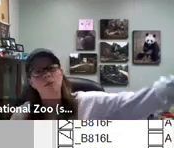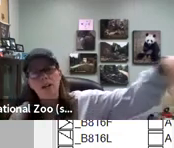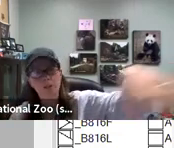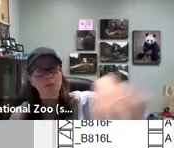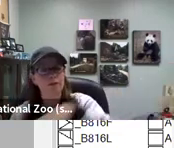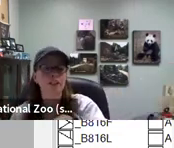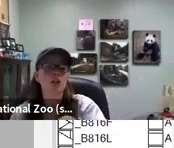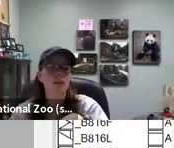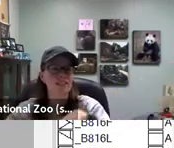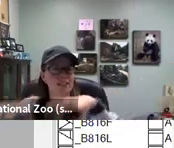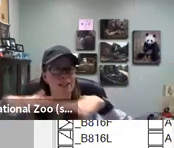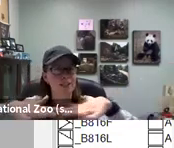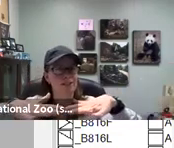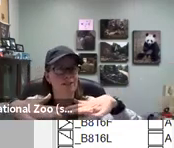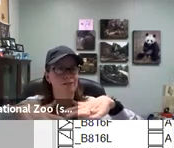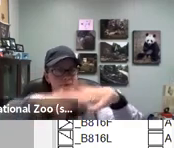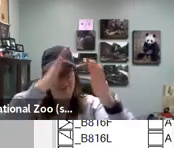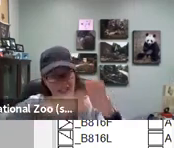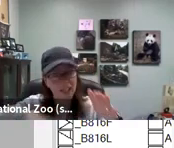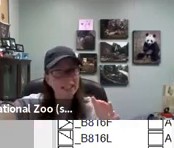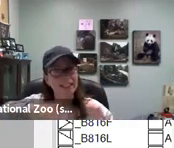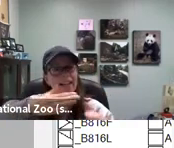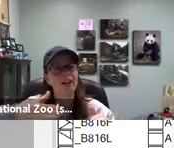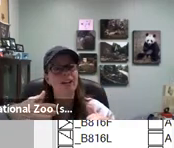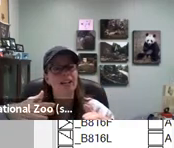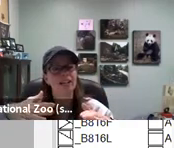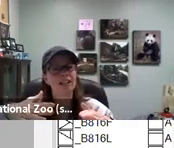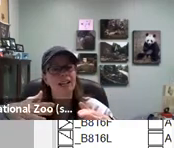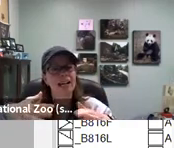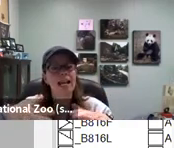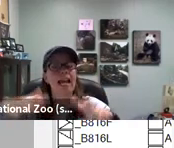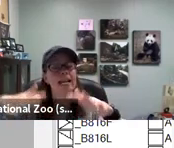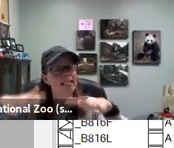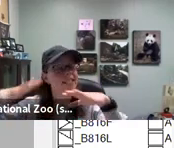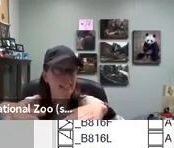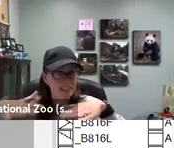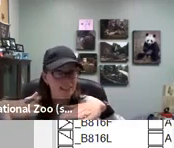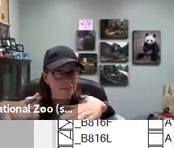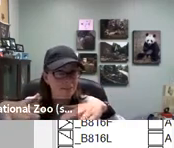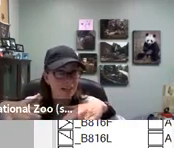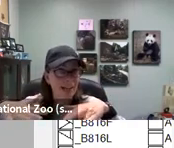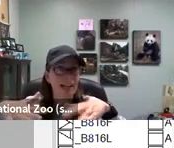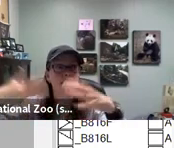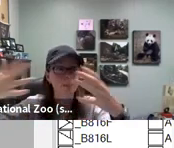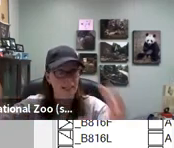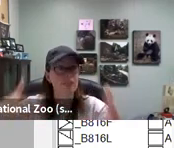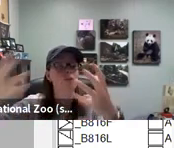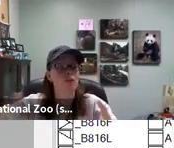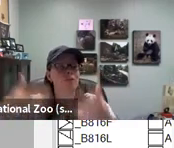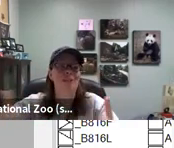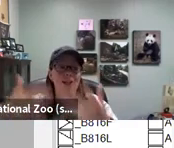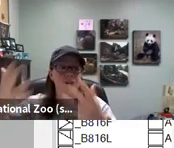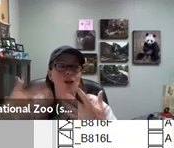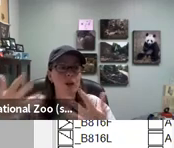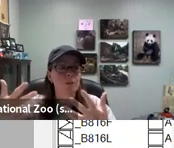water will flow into this sunken in area and sit,